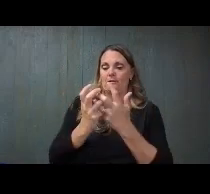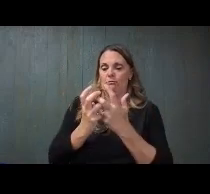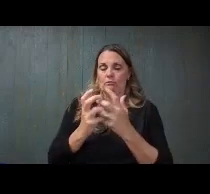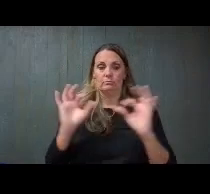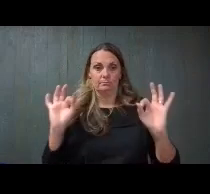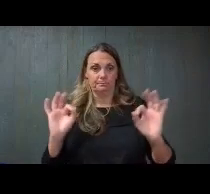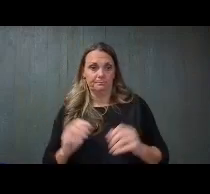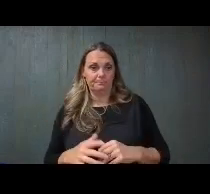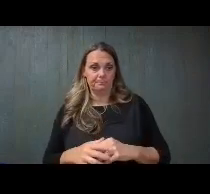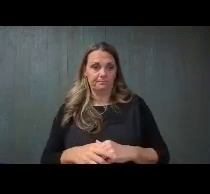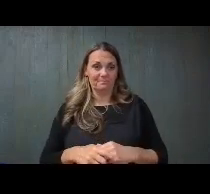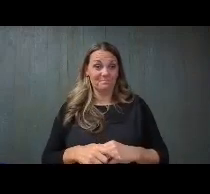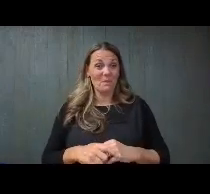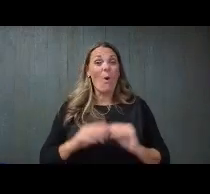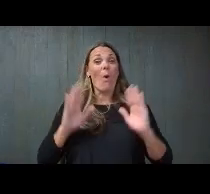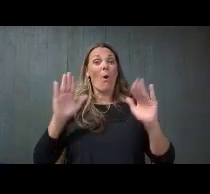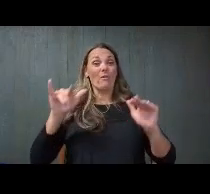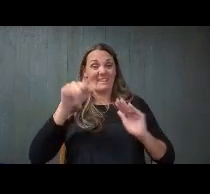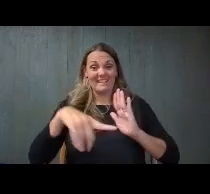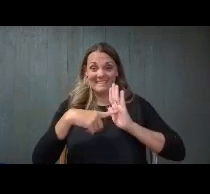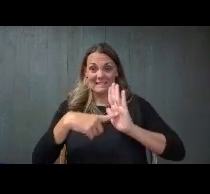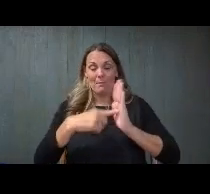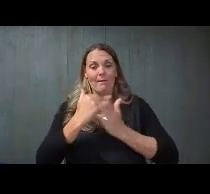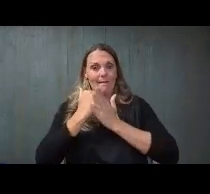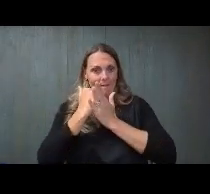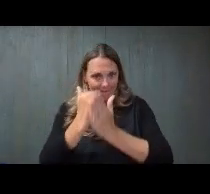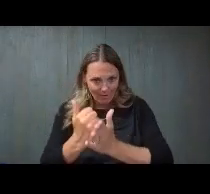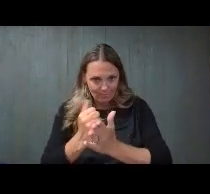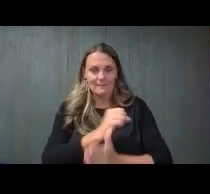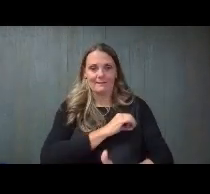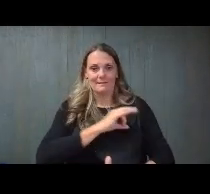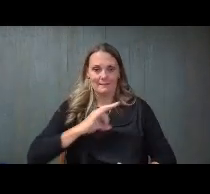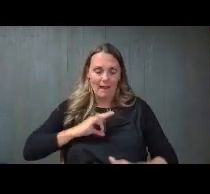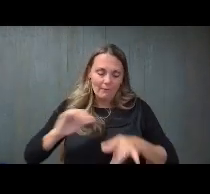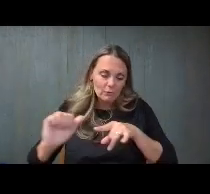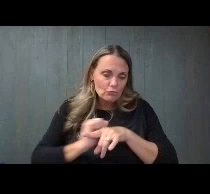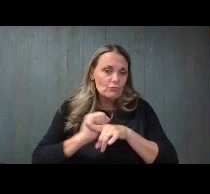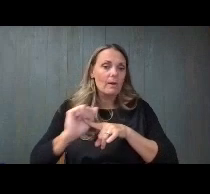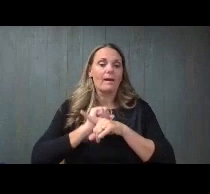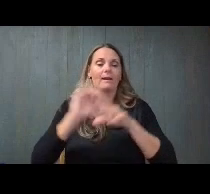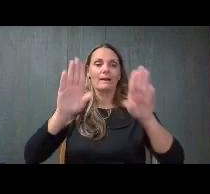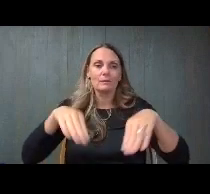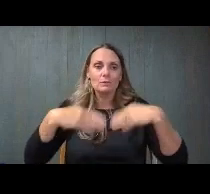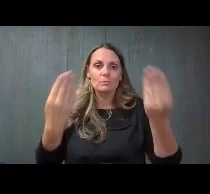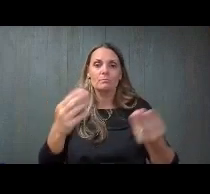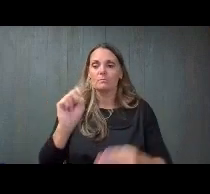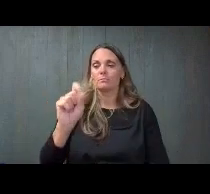So hopefully this example helps to see how the staffing, training, and supply costs work each year.